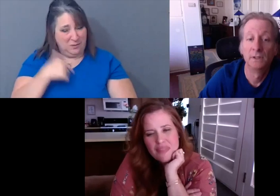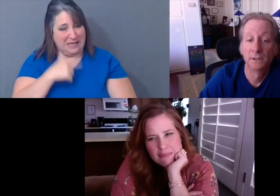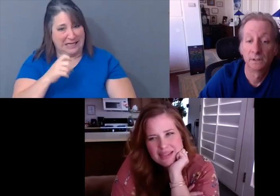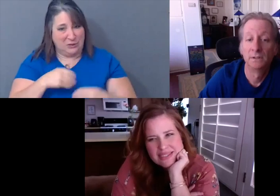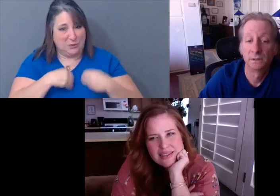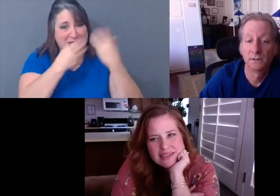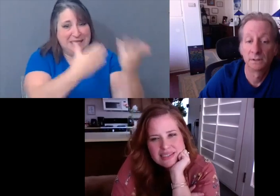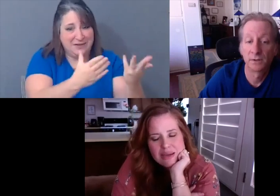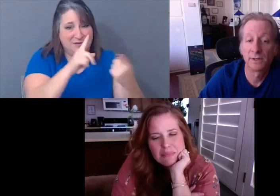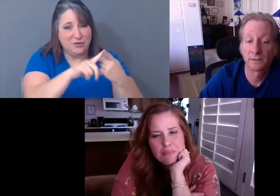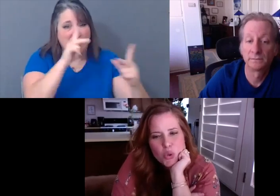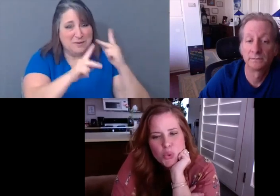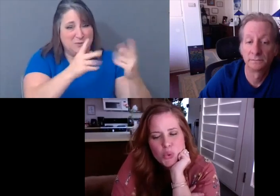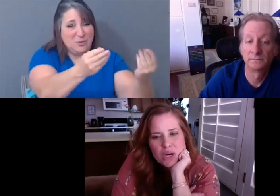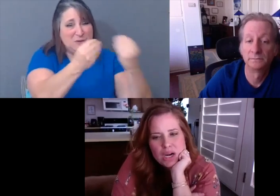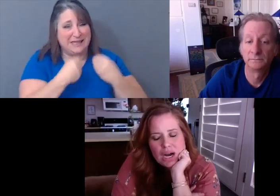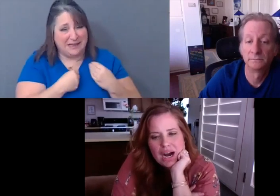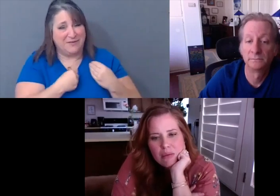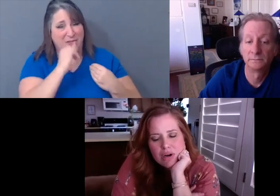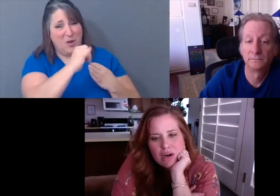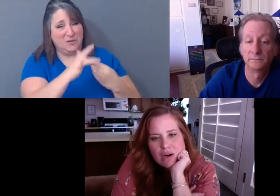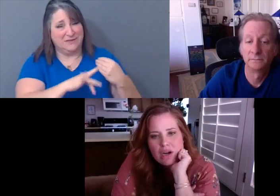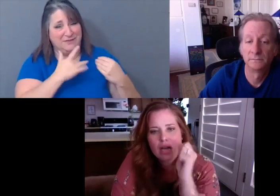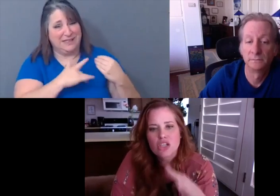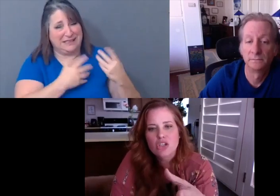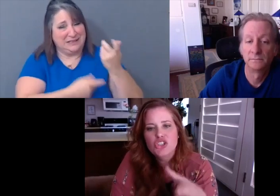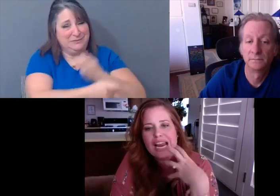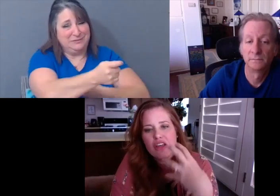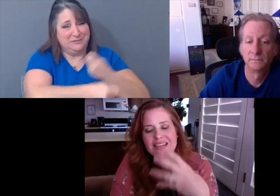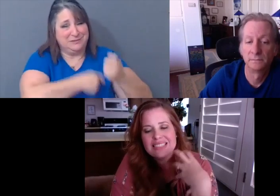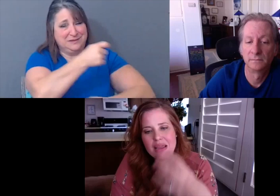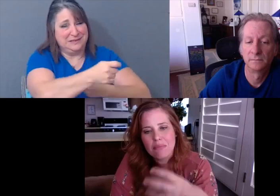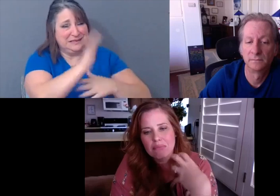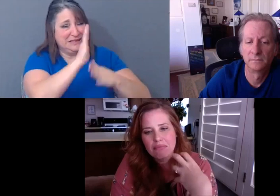If that makes sense. It's like people who share that same response with you,